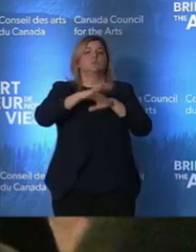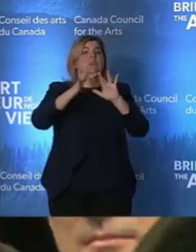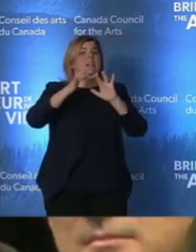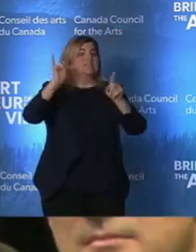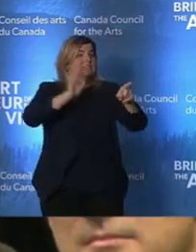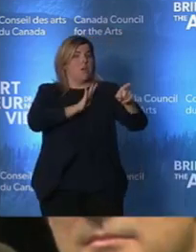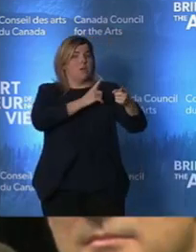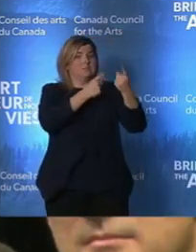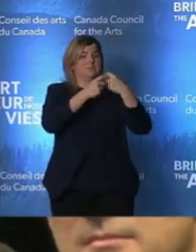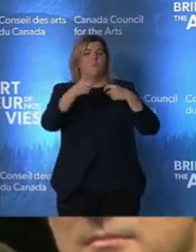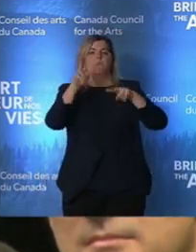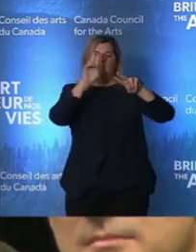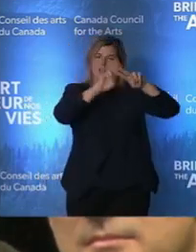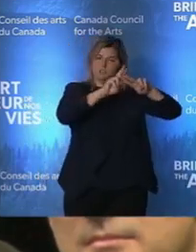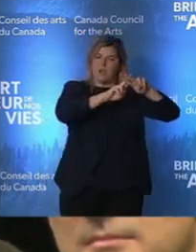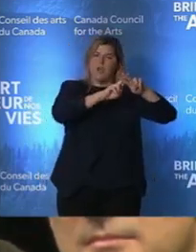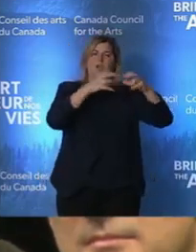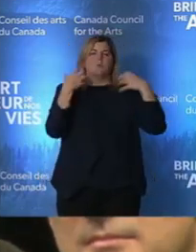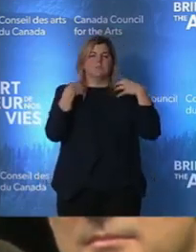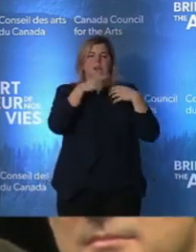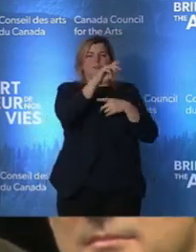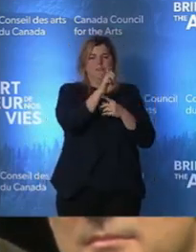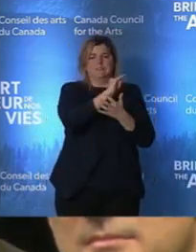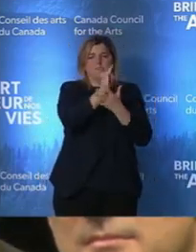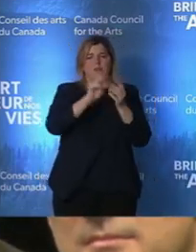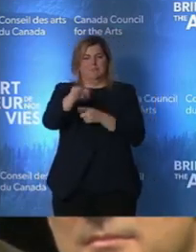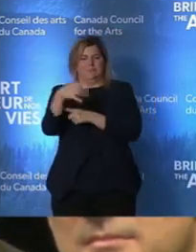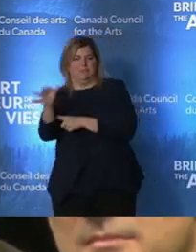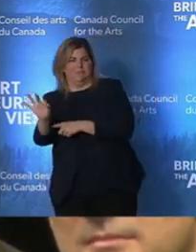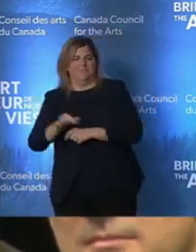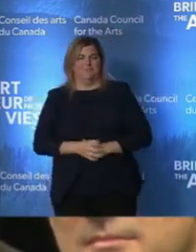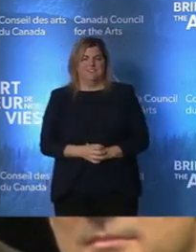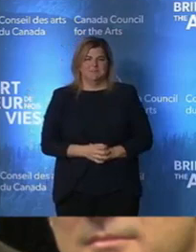Let me remind you, #CanadaCouncil19 to ask questions on Twitter.